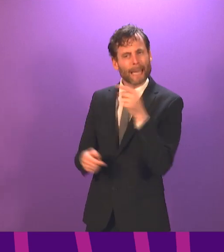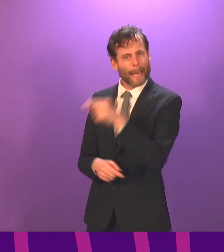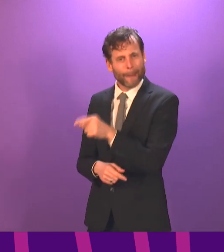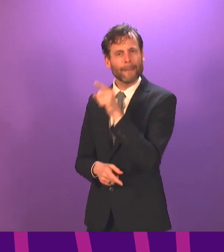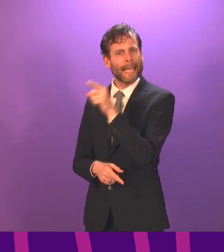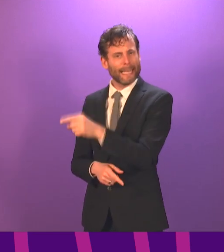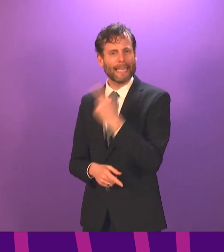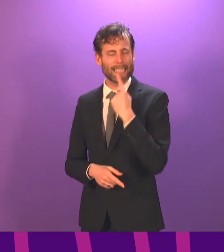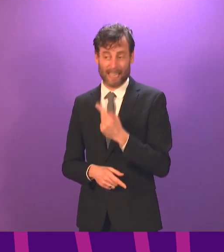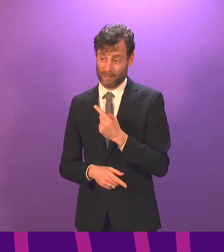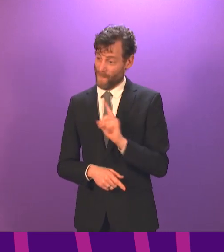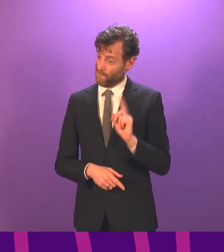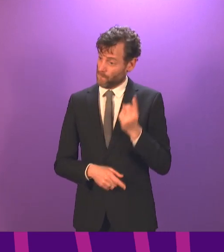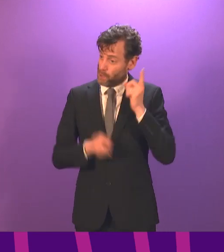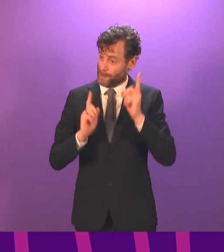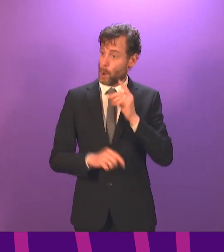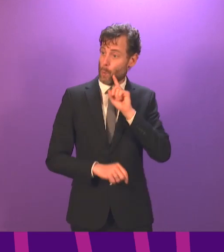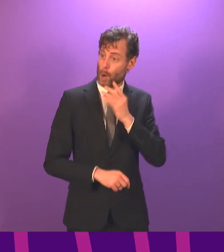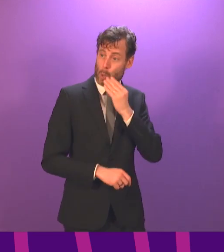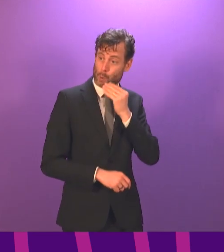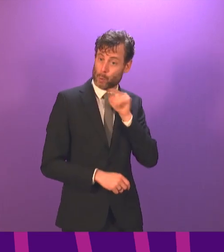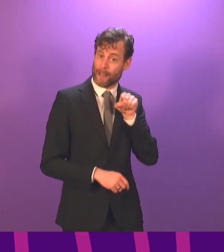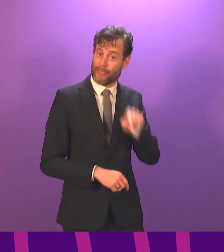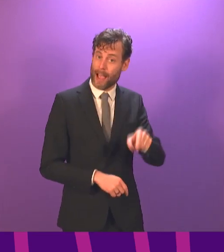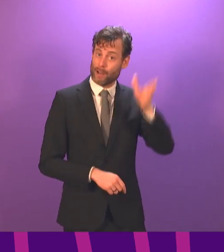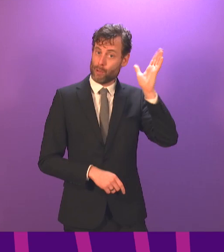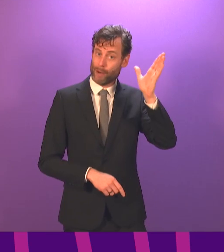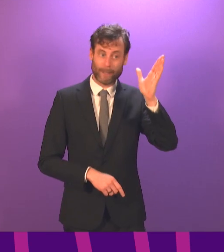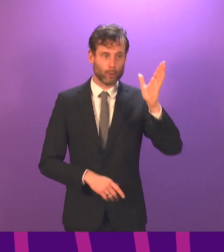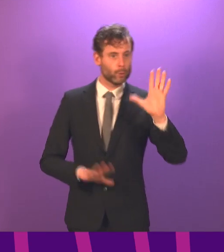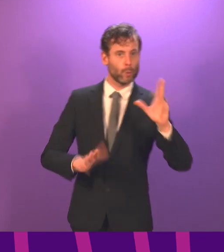that the First Minister would somehow take advantage of the situation, that is beneath him.